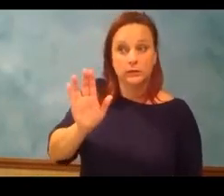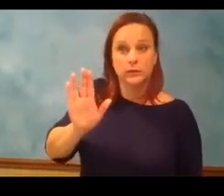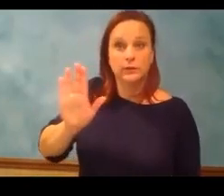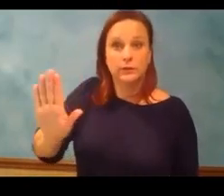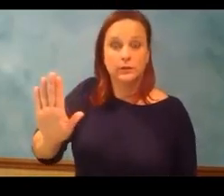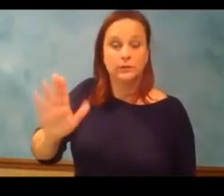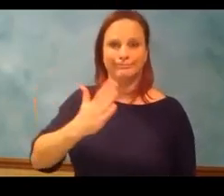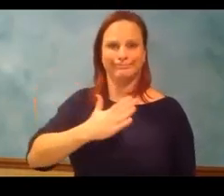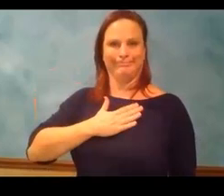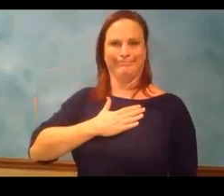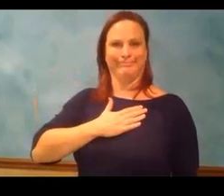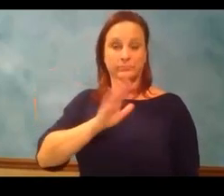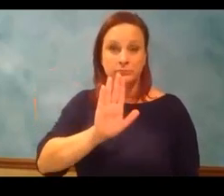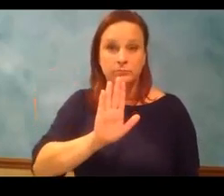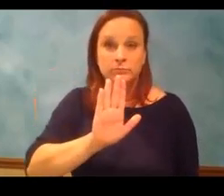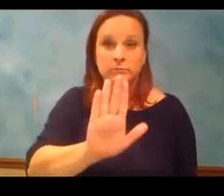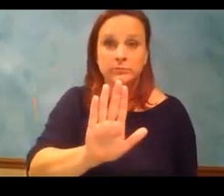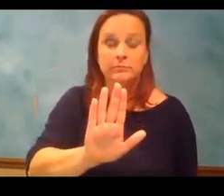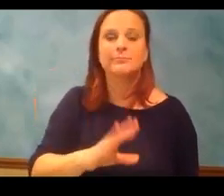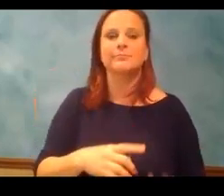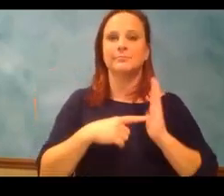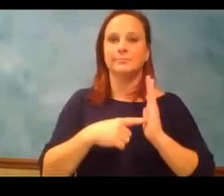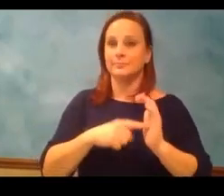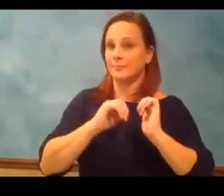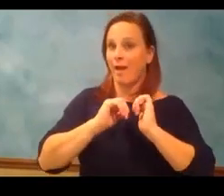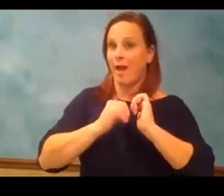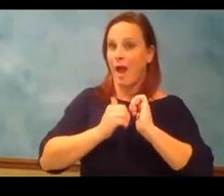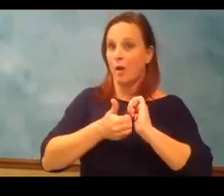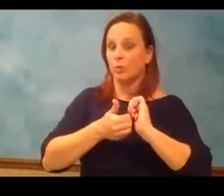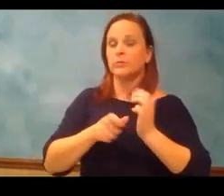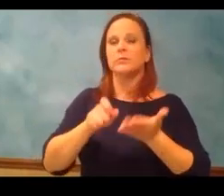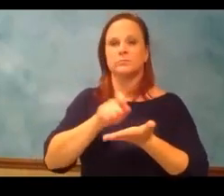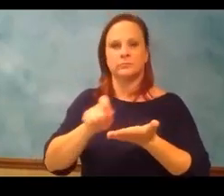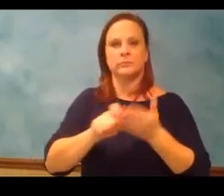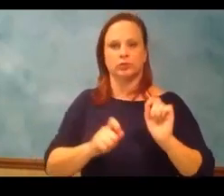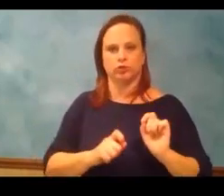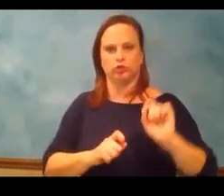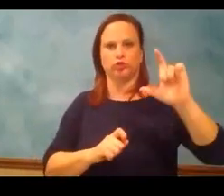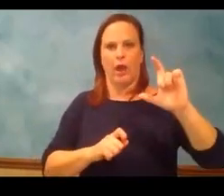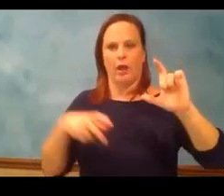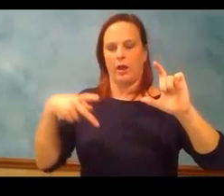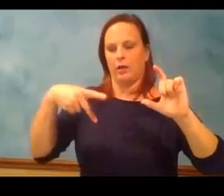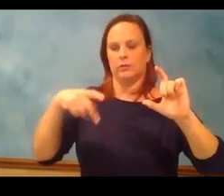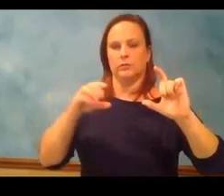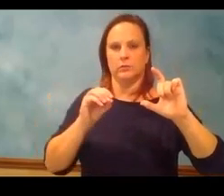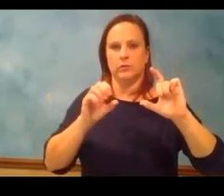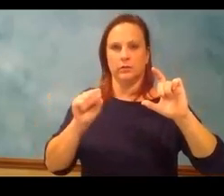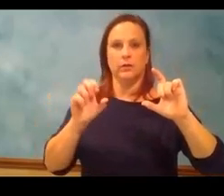So, if you see this handshape for possessive pronouns: mine, yours, his, hers, the way you would write that is